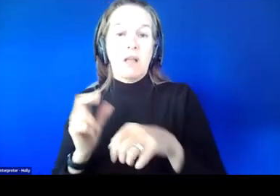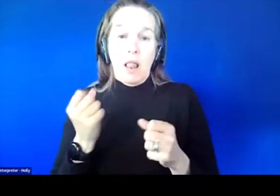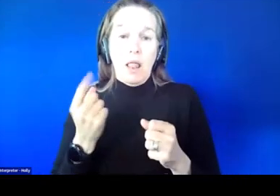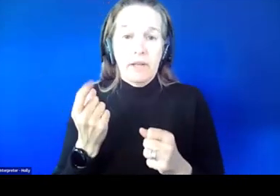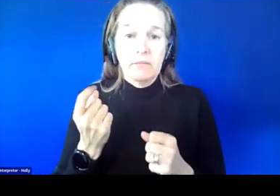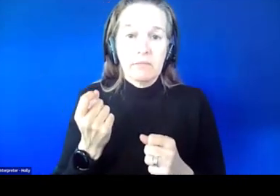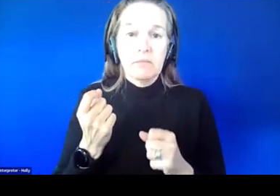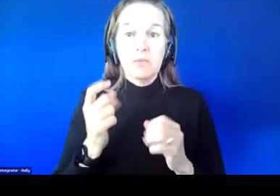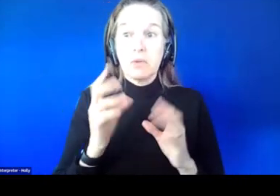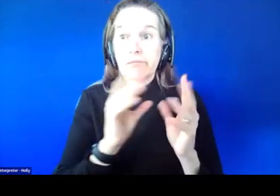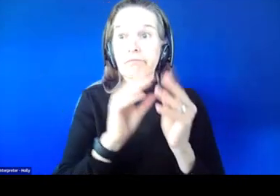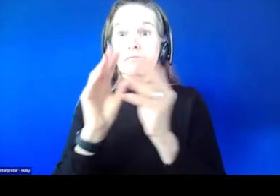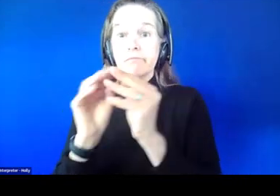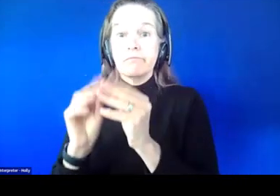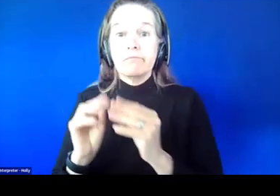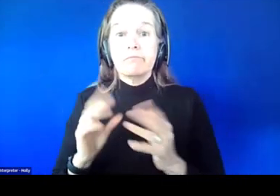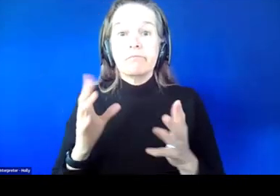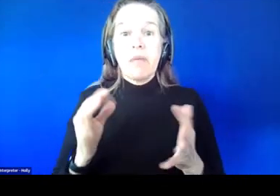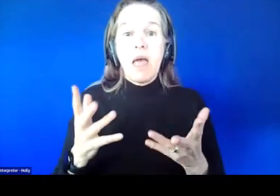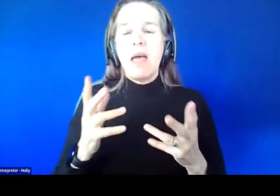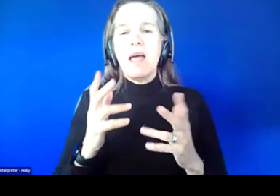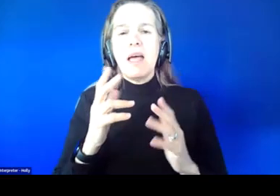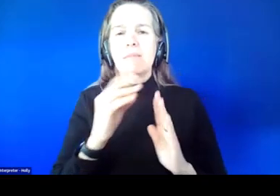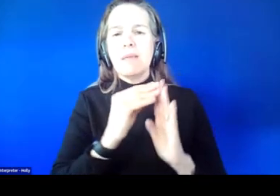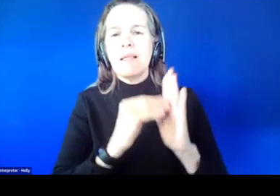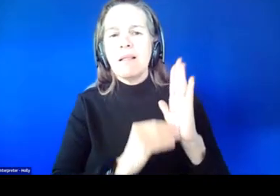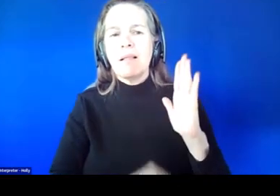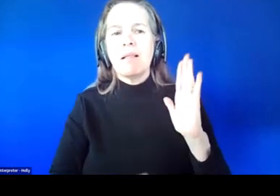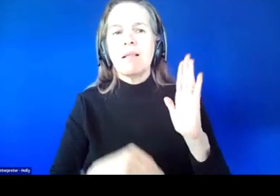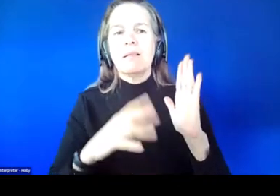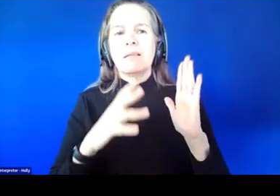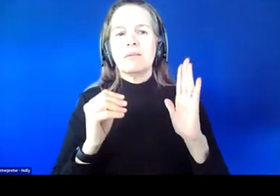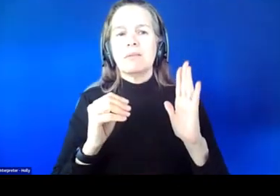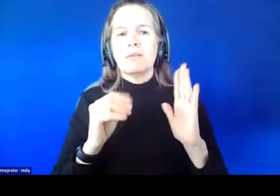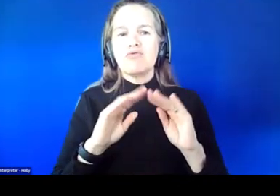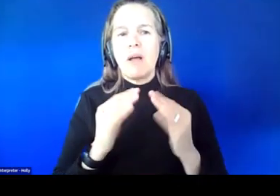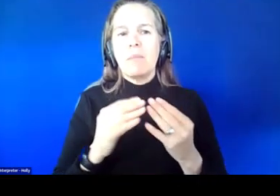build out a tribal VA/DD-TCM MA benefit.